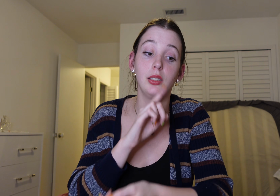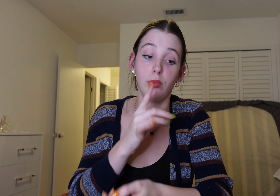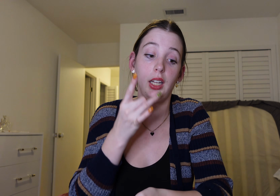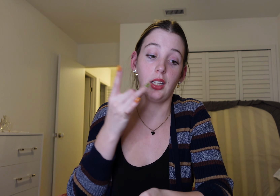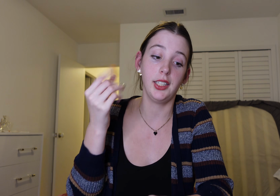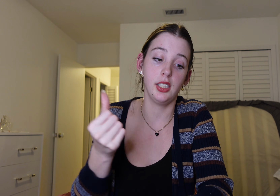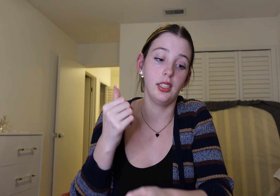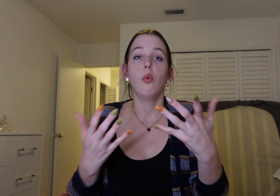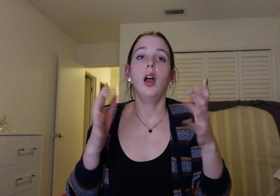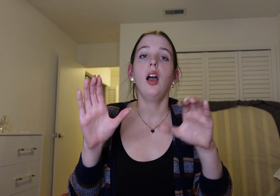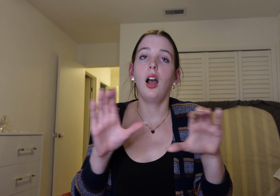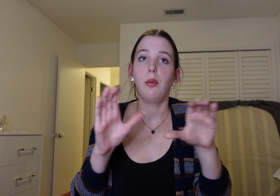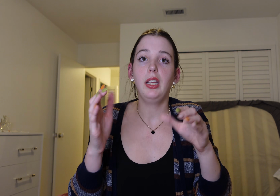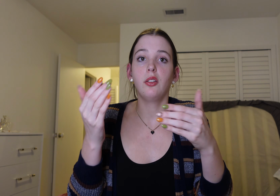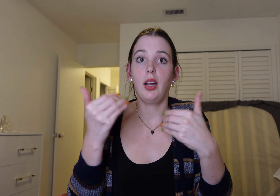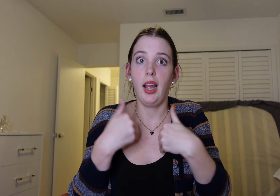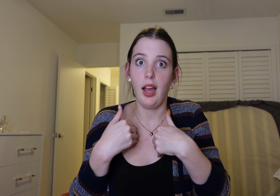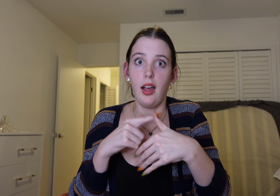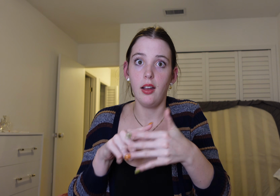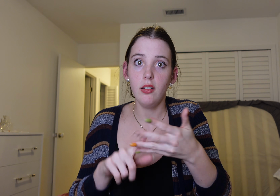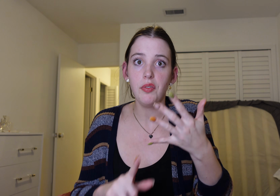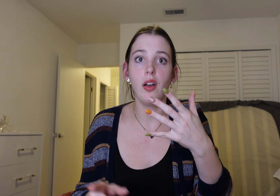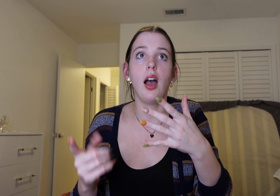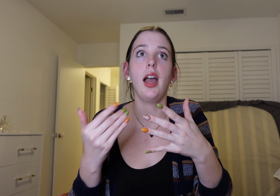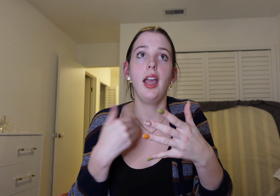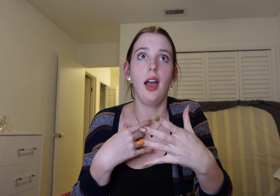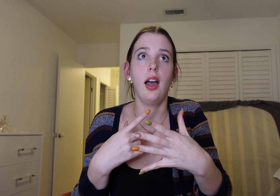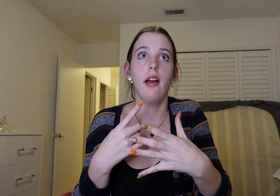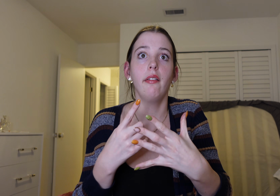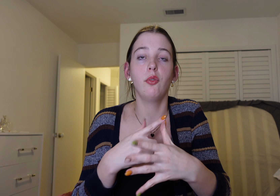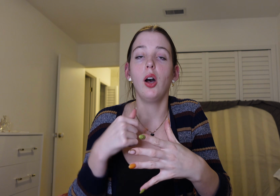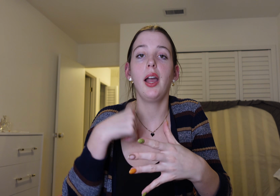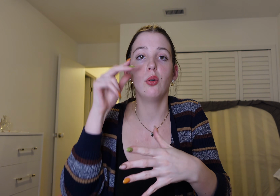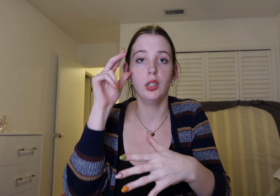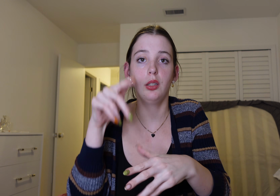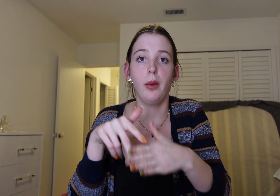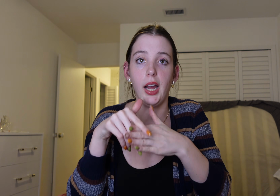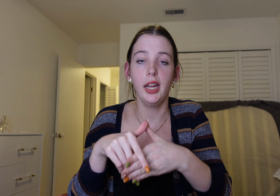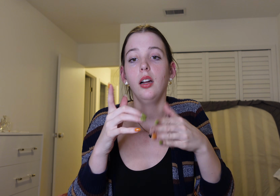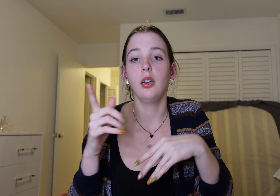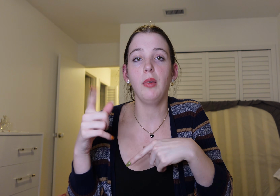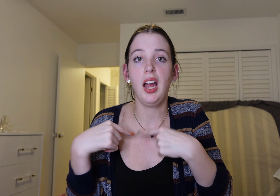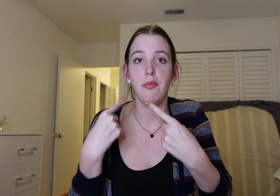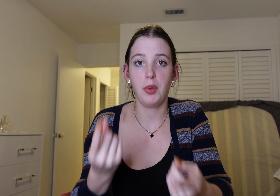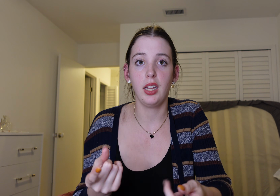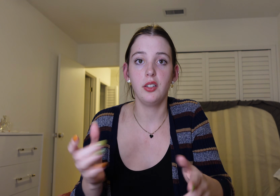It's really delicious what hobbies do I have? I have, well I horse ride um, I've been